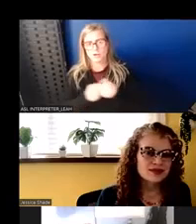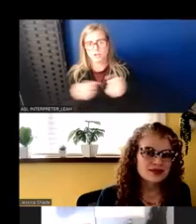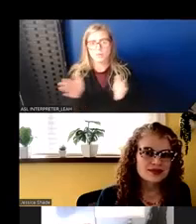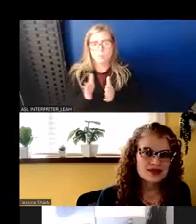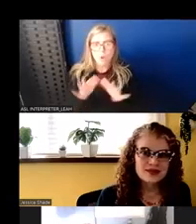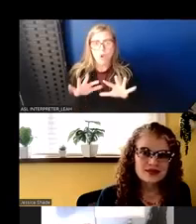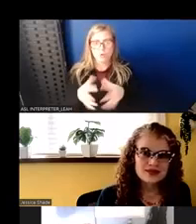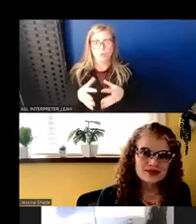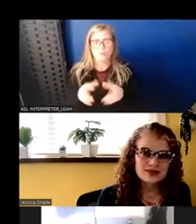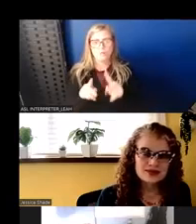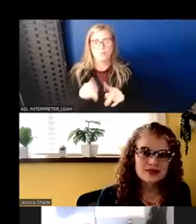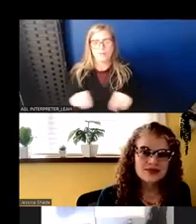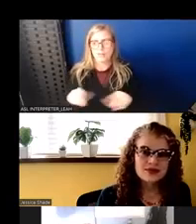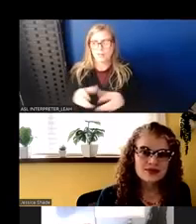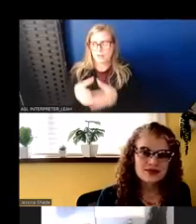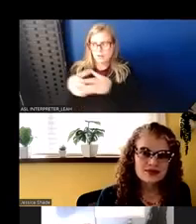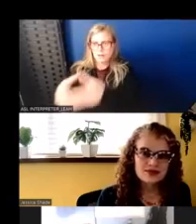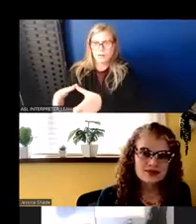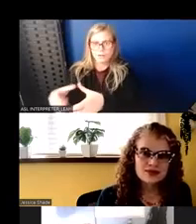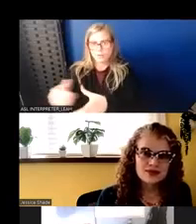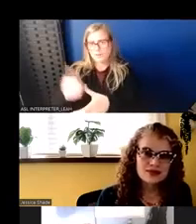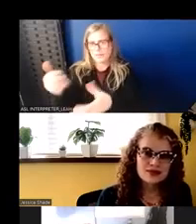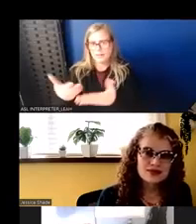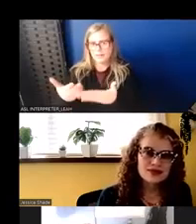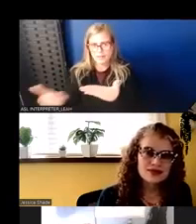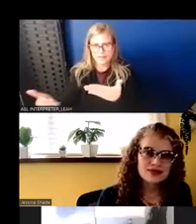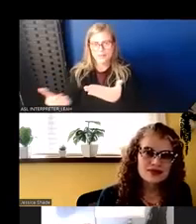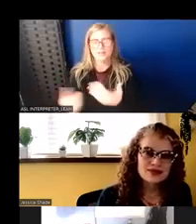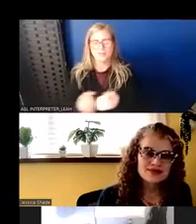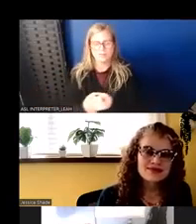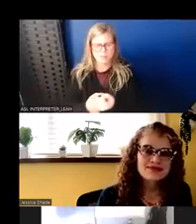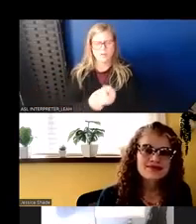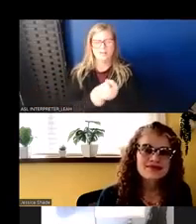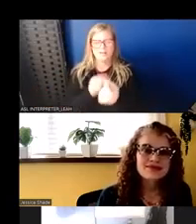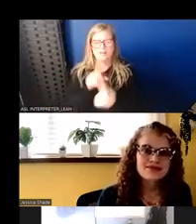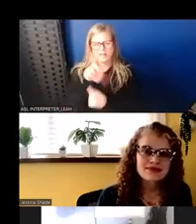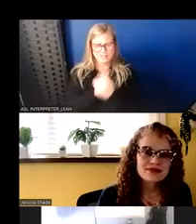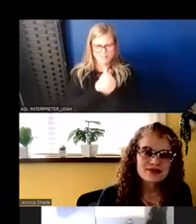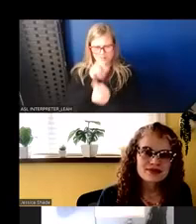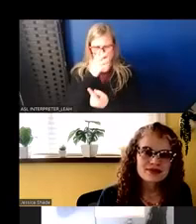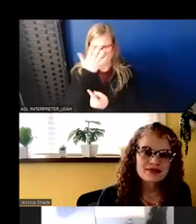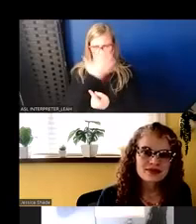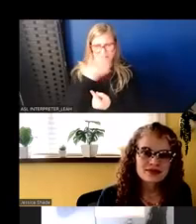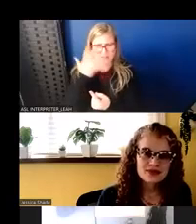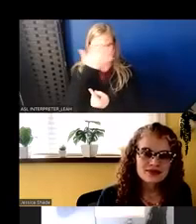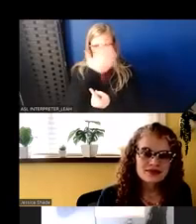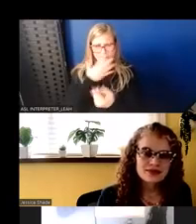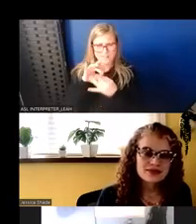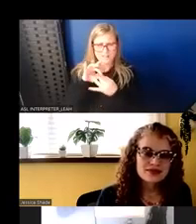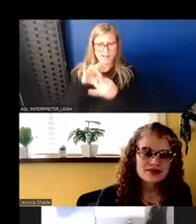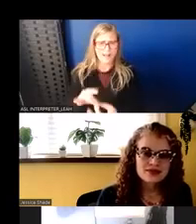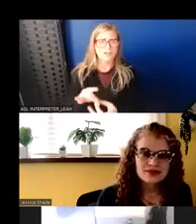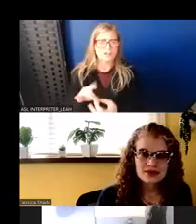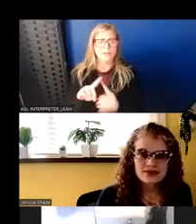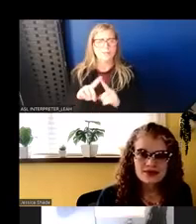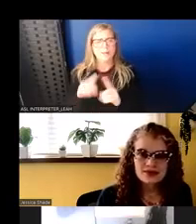another thing. So you want to support face to face connection and then think about what things could be integrated into your existing